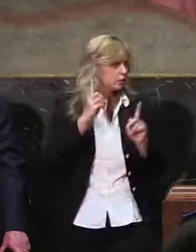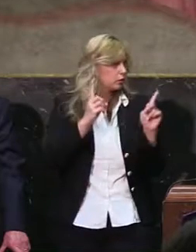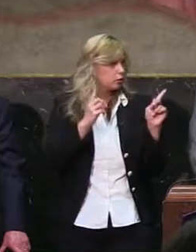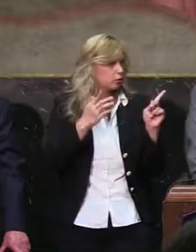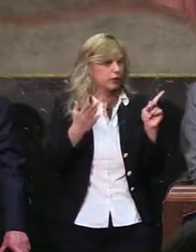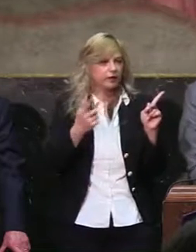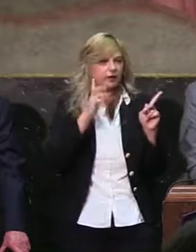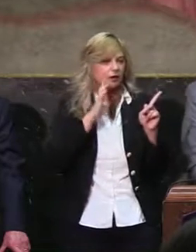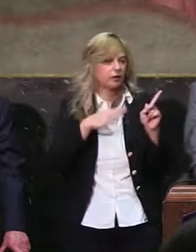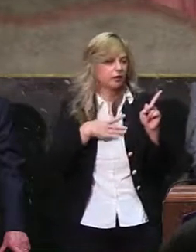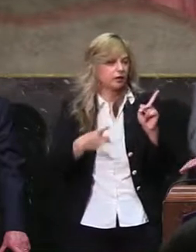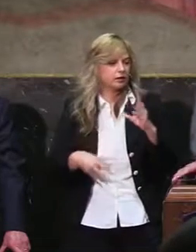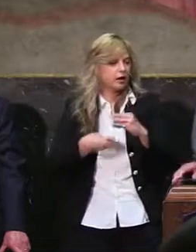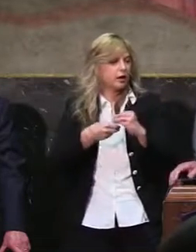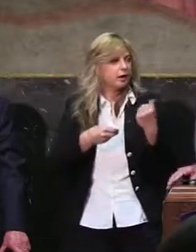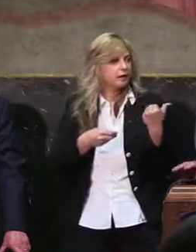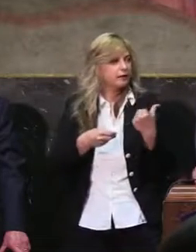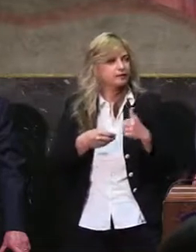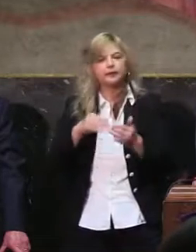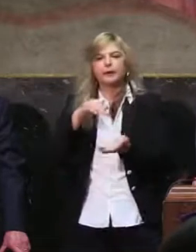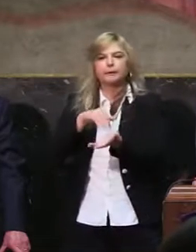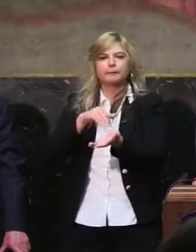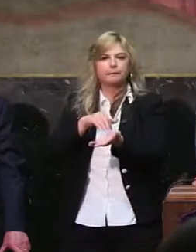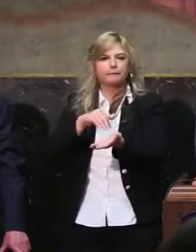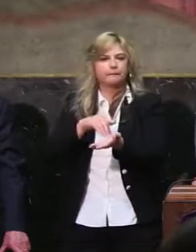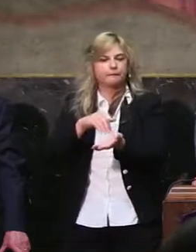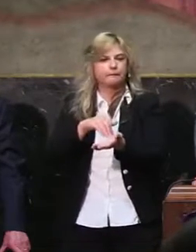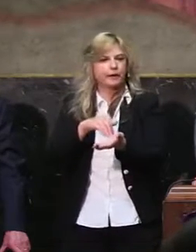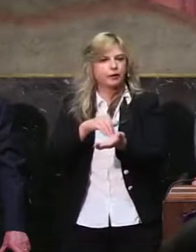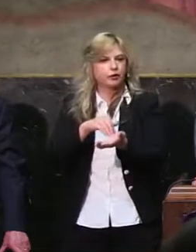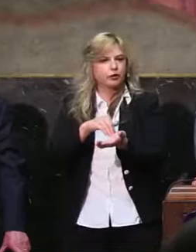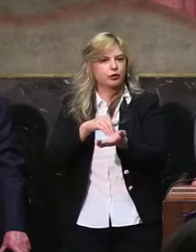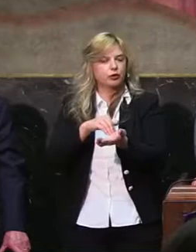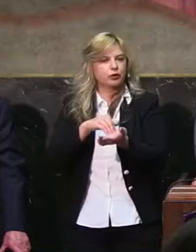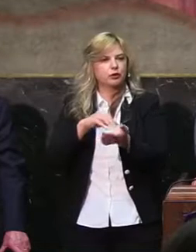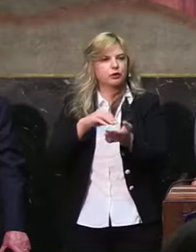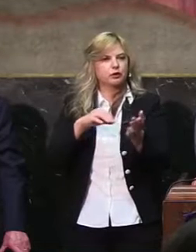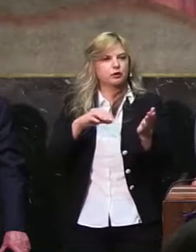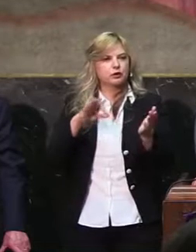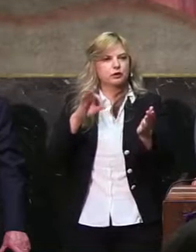and the only thing I would add to that is medical furlough is in the bill for which it